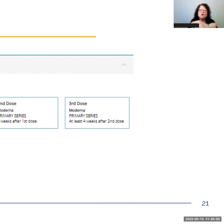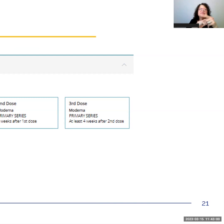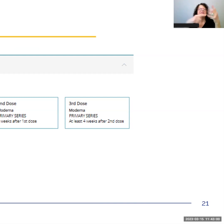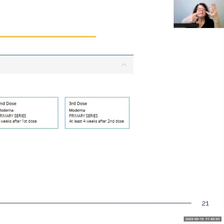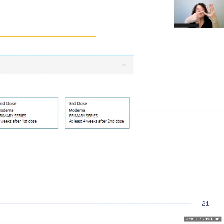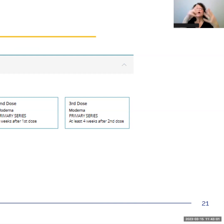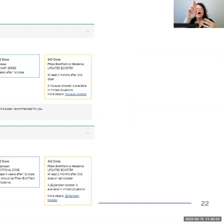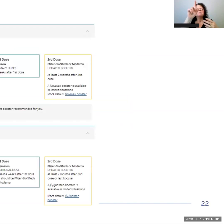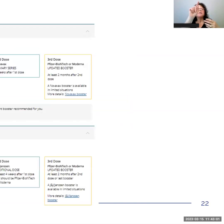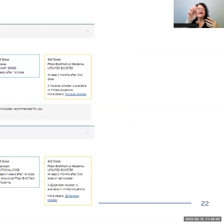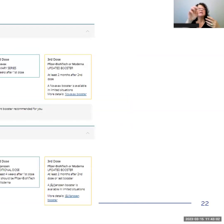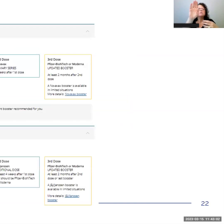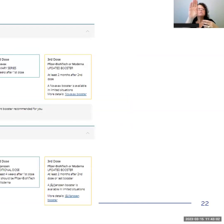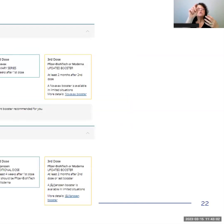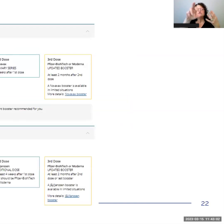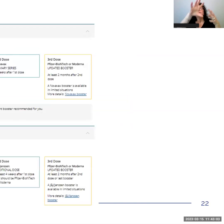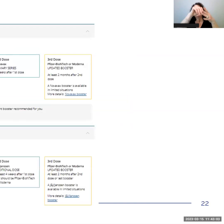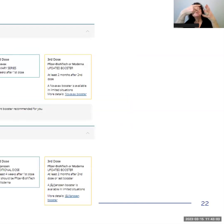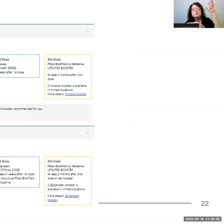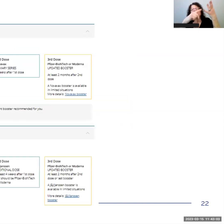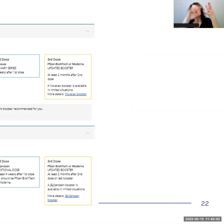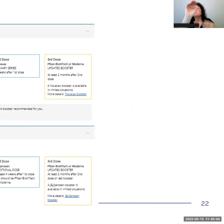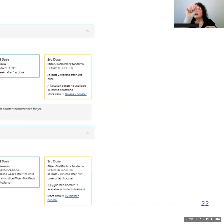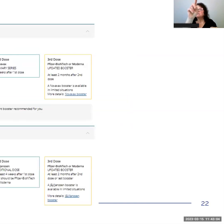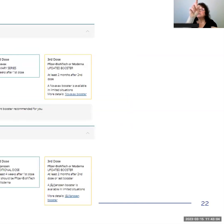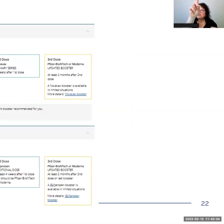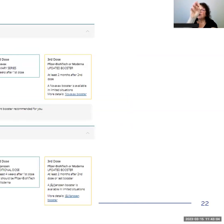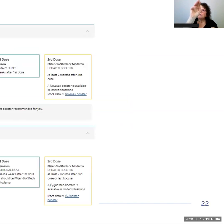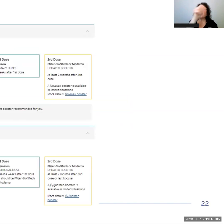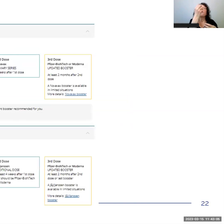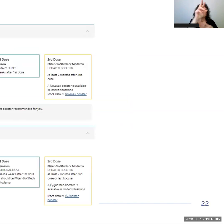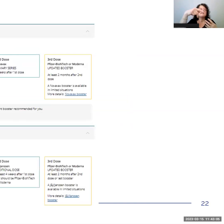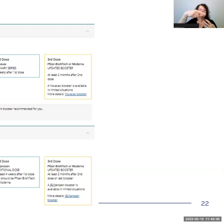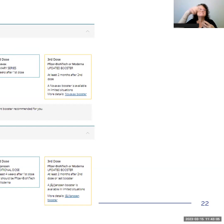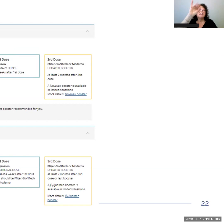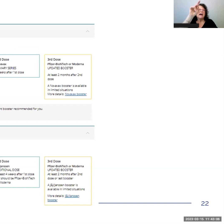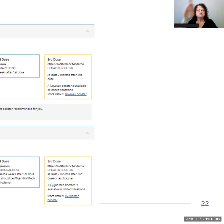Moderna or Pfizer. Some people have received the Novavax vaccine, of course,